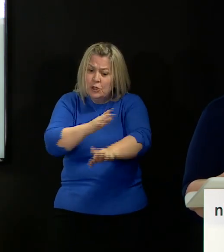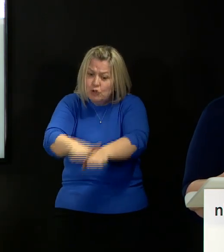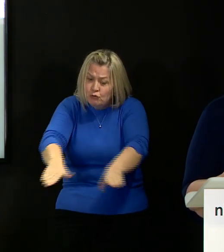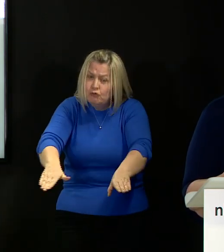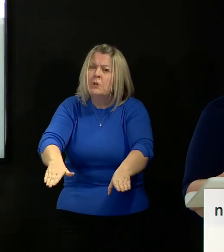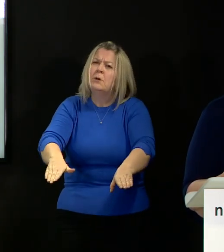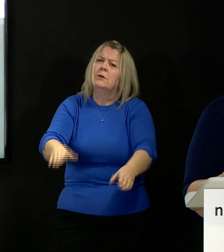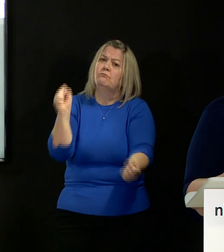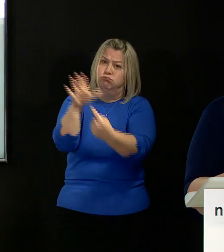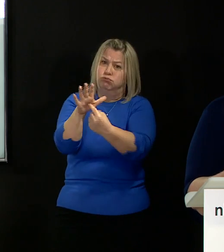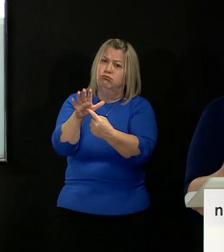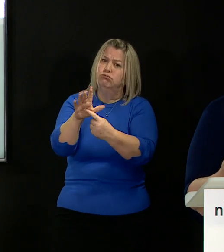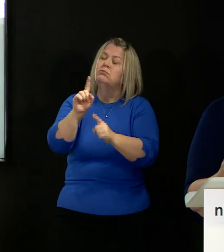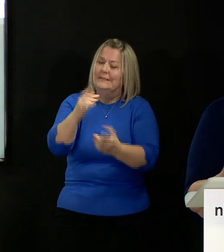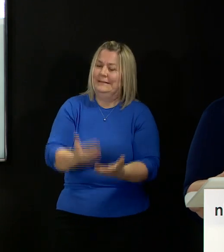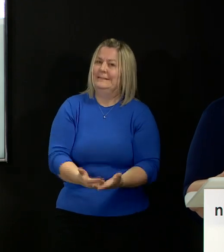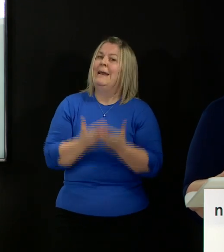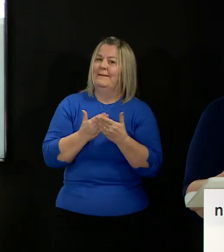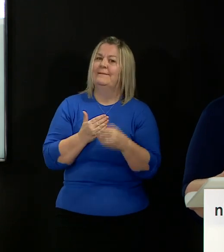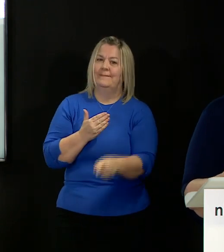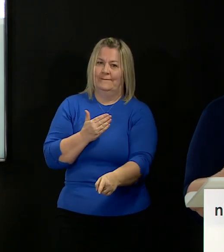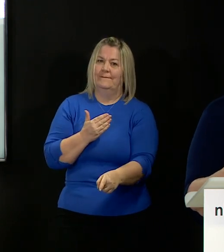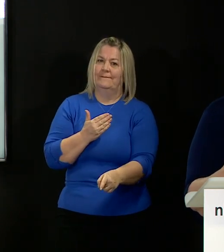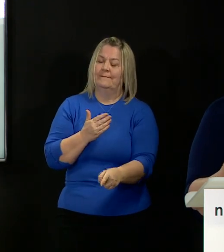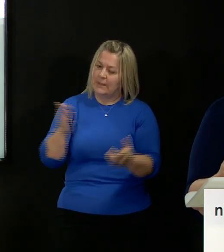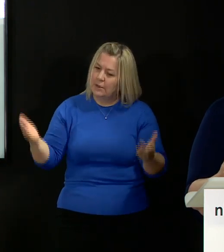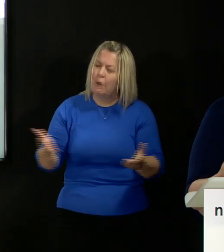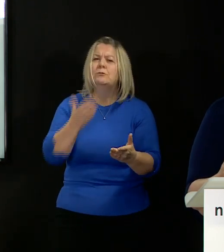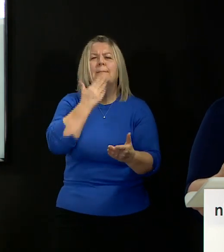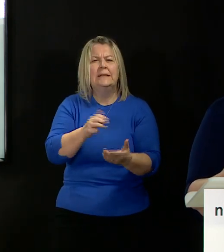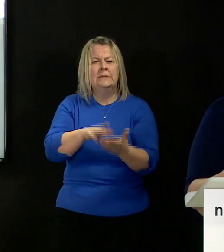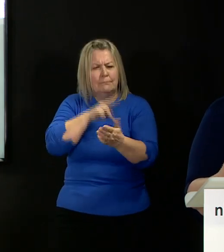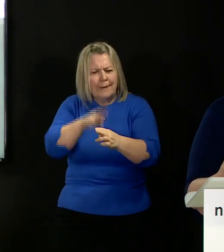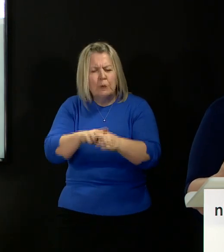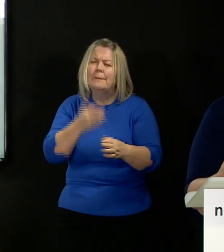childhood and we would encourage parents to continue to use that speak to their